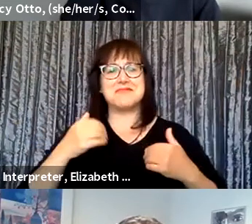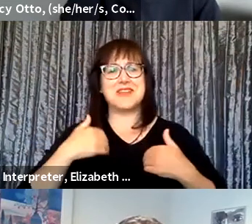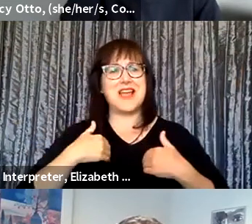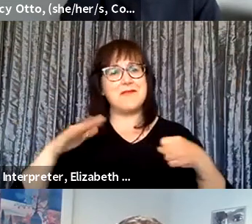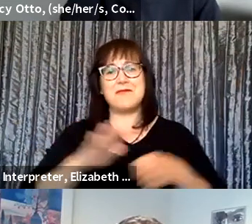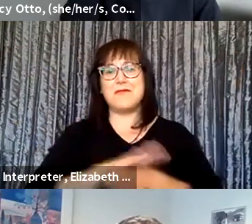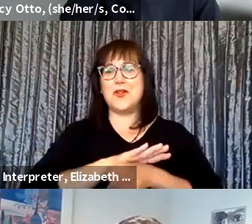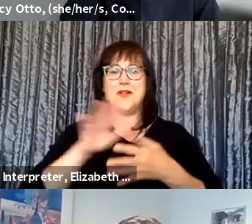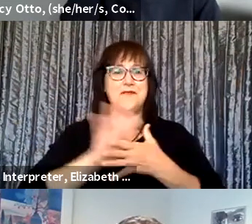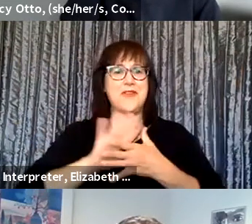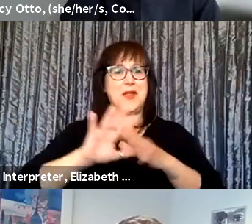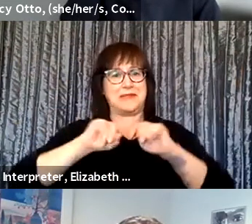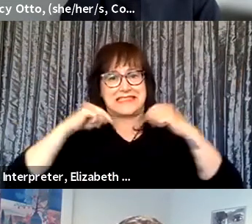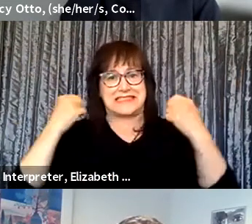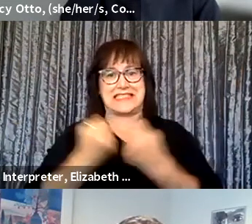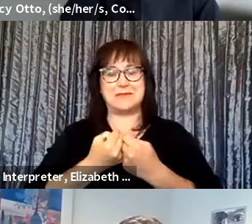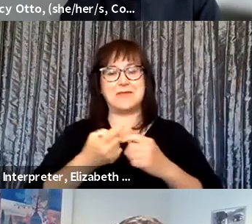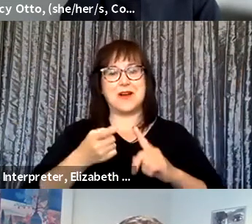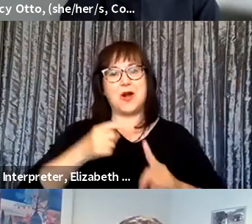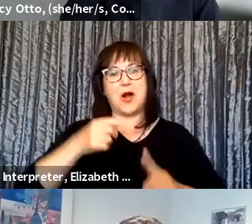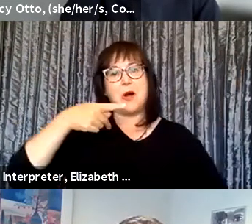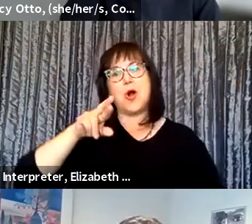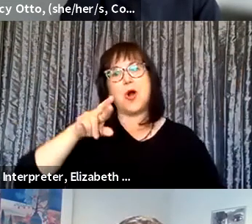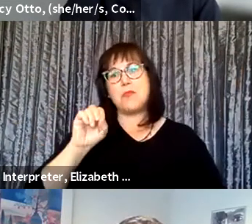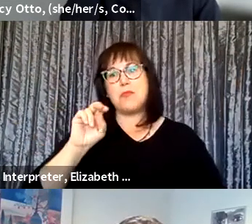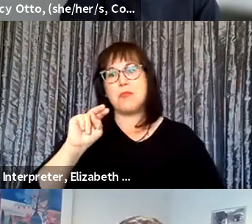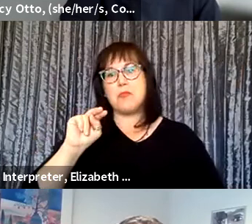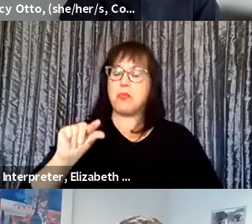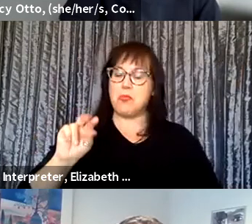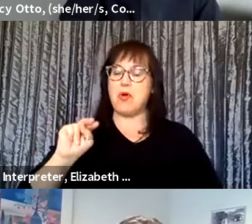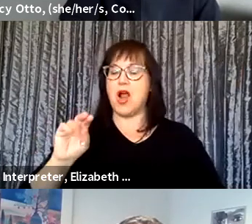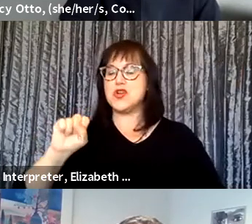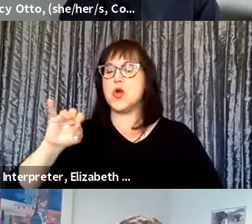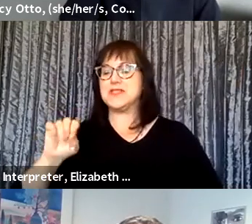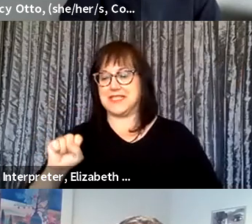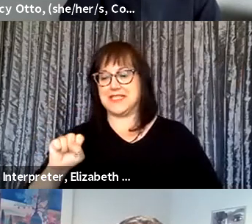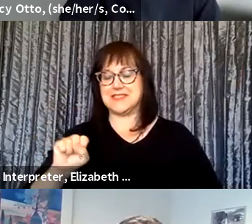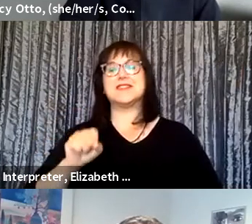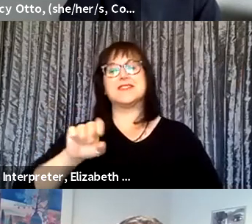as you can see, from "Prognosis: Notes on Living." Welcome everybody.